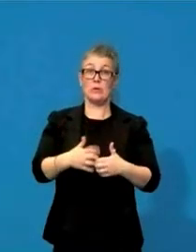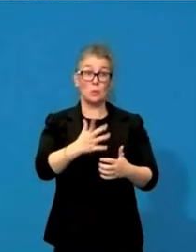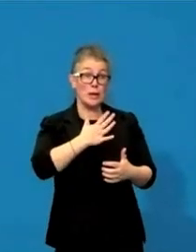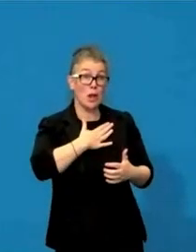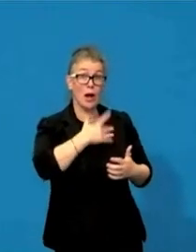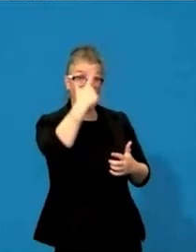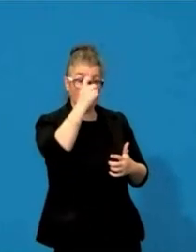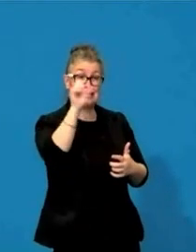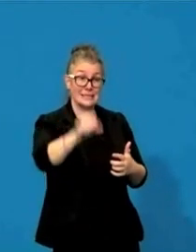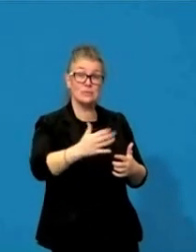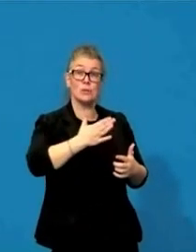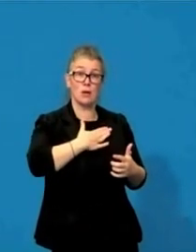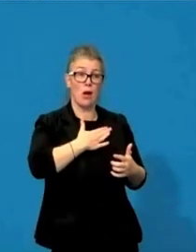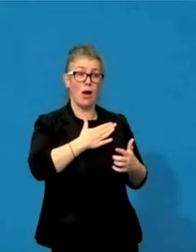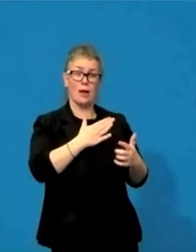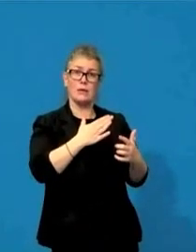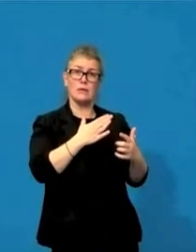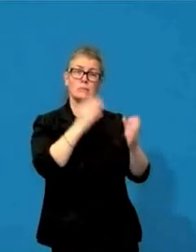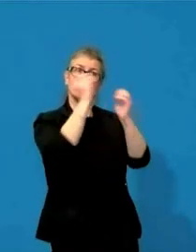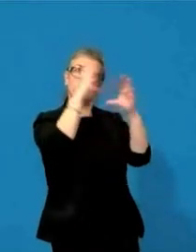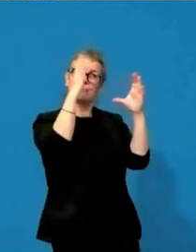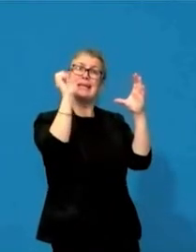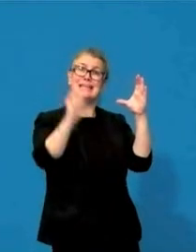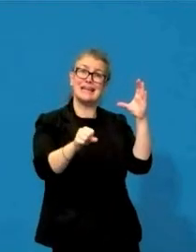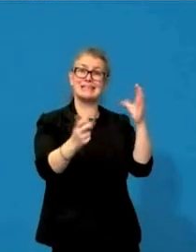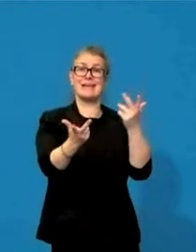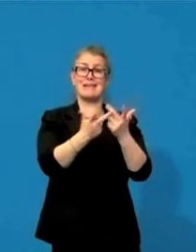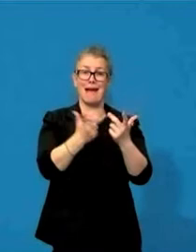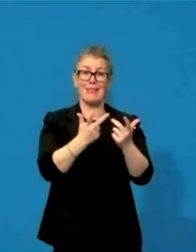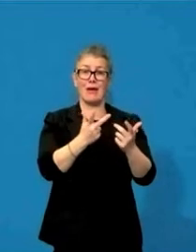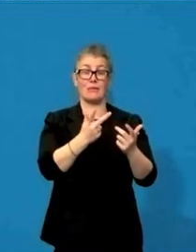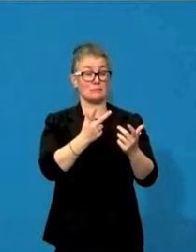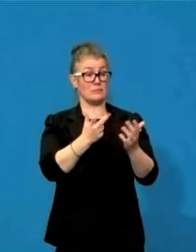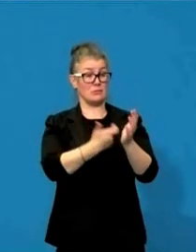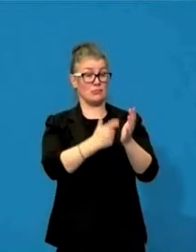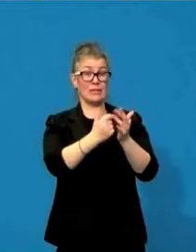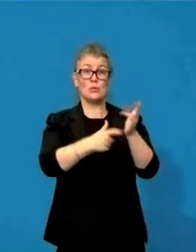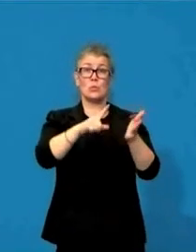It was another resource being placed in our - in our community, but it wasn't done effectively the way it should have been.